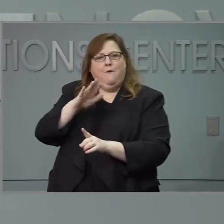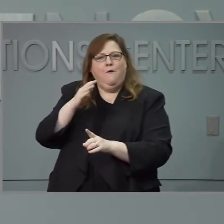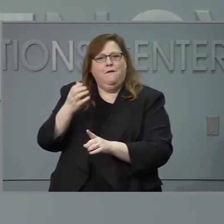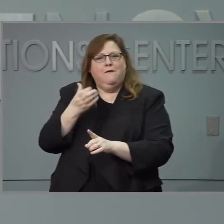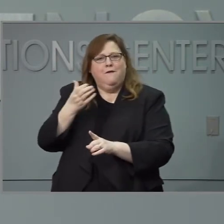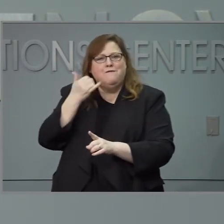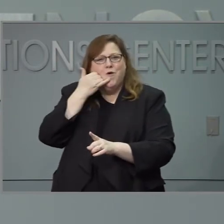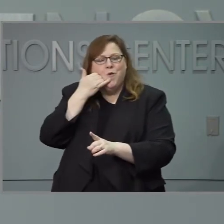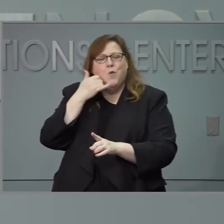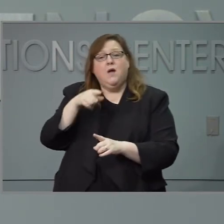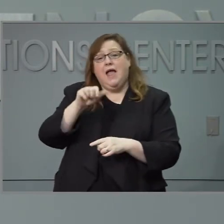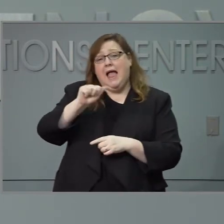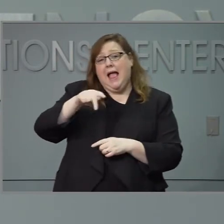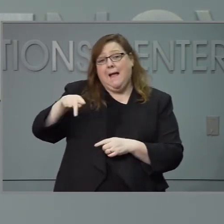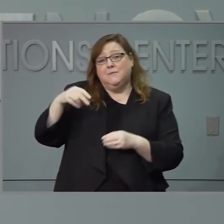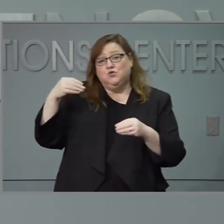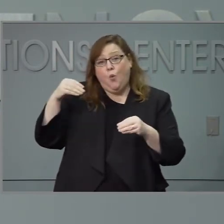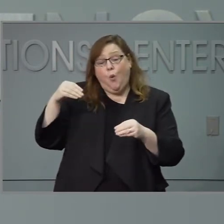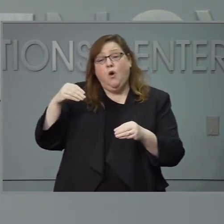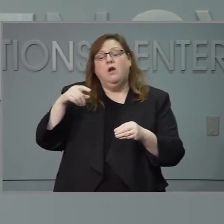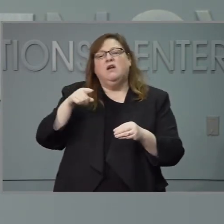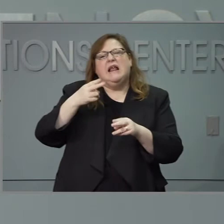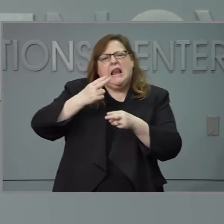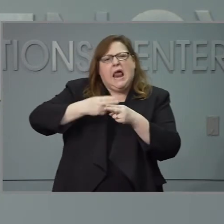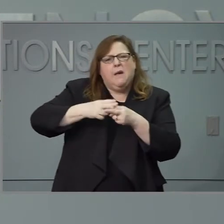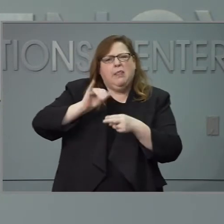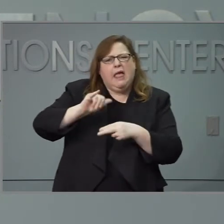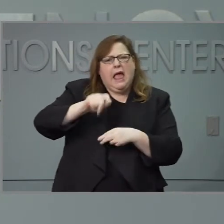TRABAJO, ENSEÑAN EN LÍNEA, LA CLASE, TIENEN MUCHAS TAREAS QUE